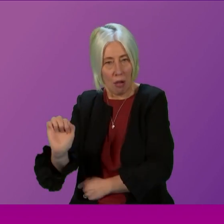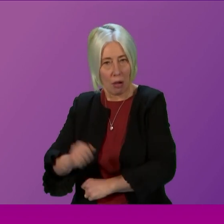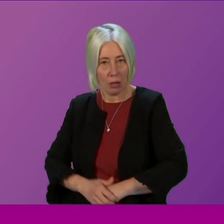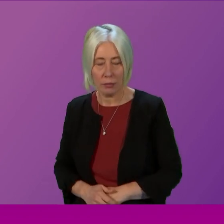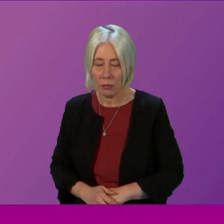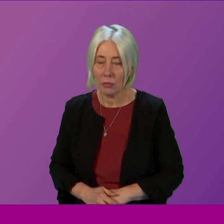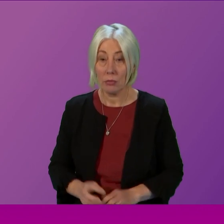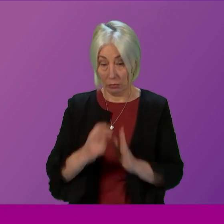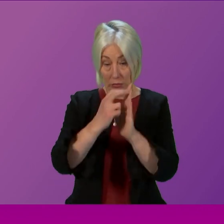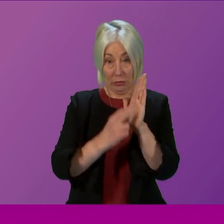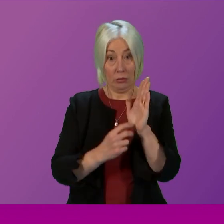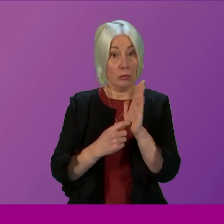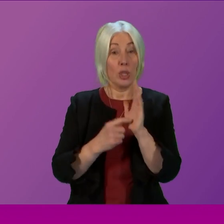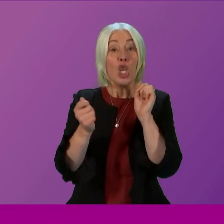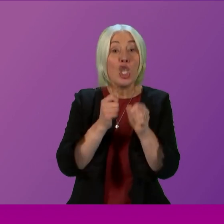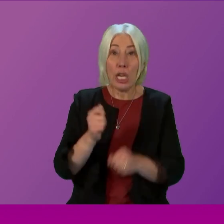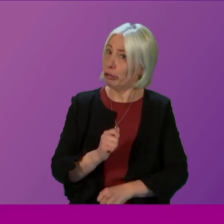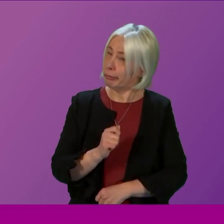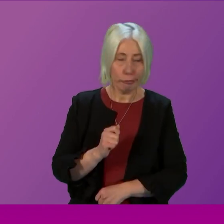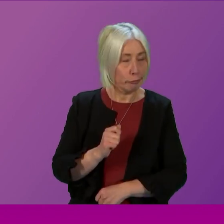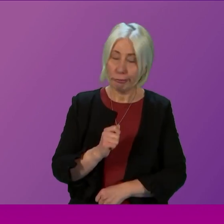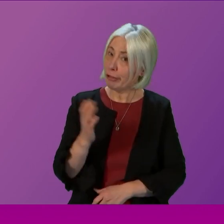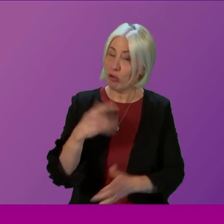The record remains uncorrected by Minister Slater or, indeed,